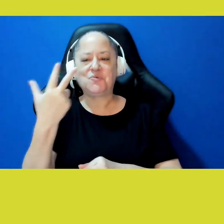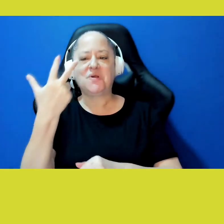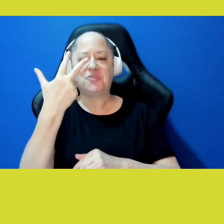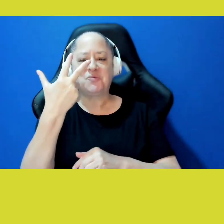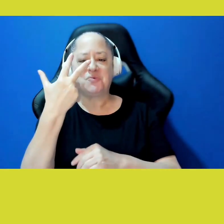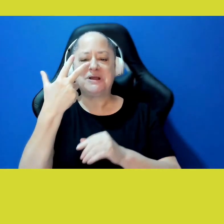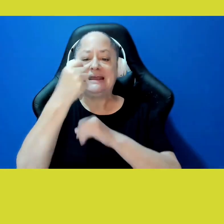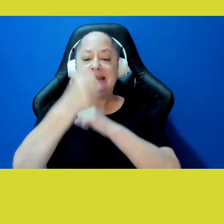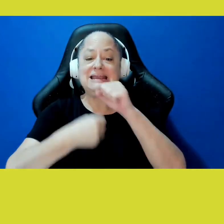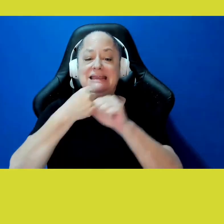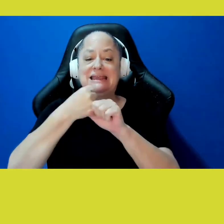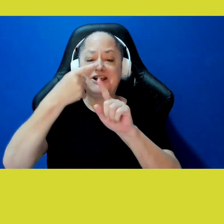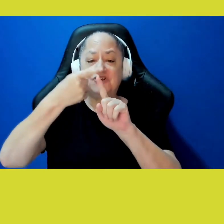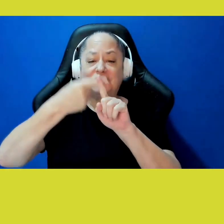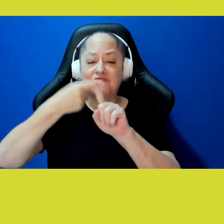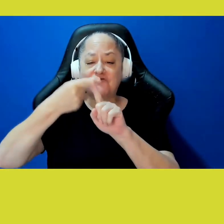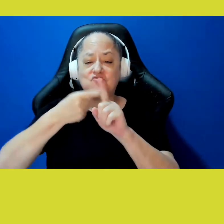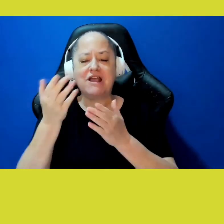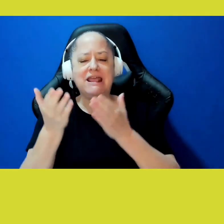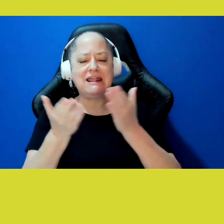And it's similar for jail and detox. And there's